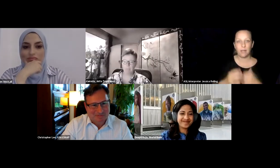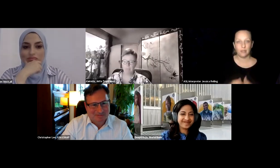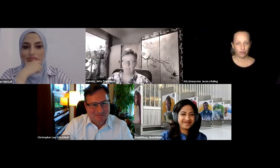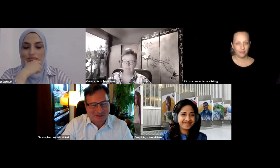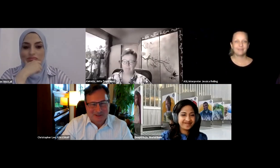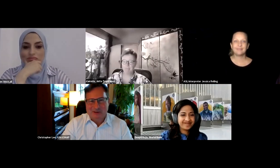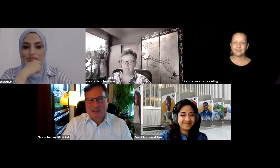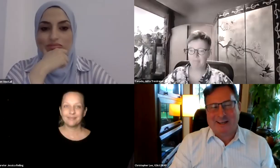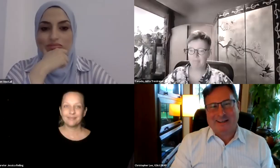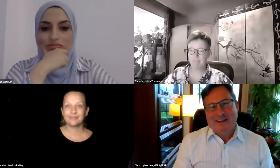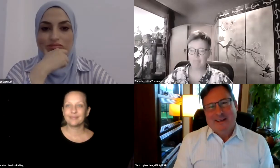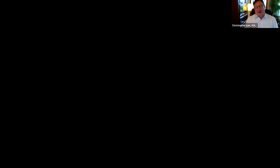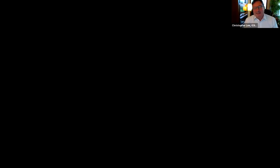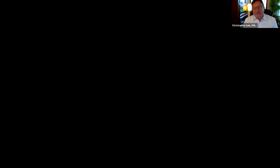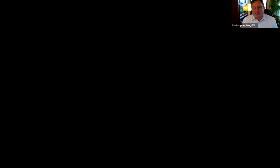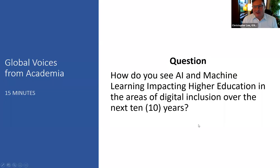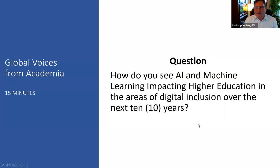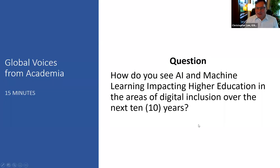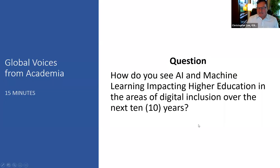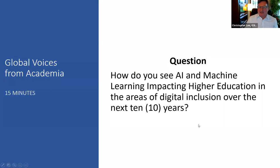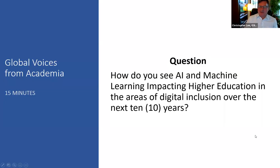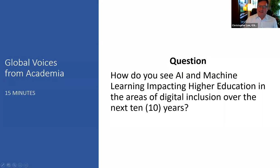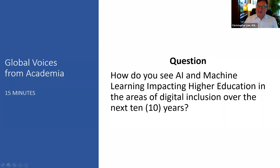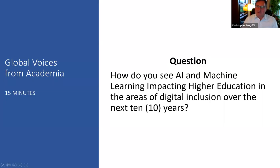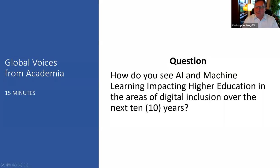glad we have The World Bank as part of this presentation today. So thank you